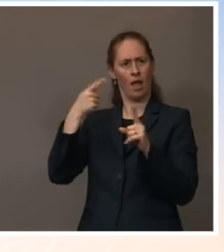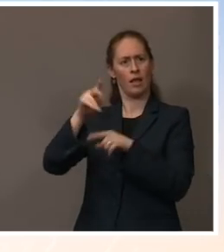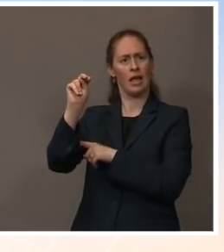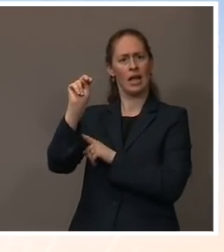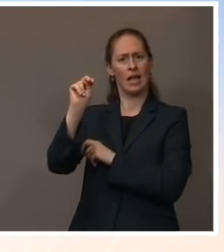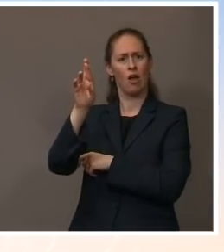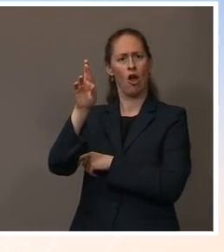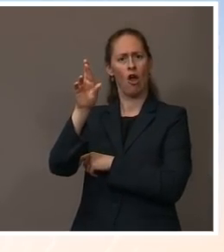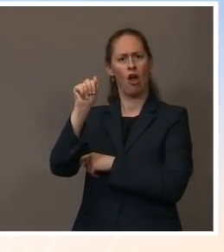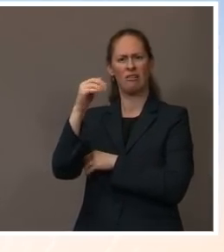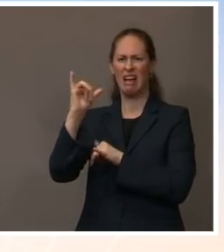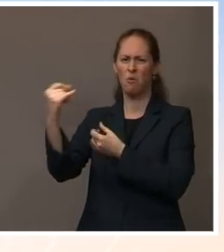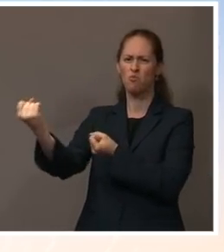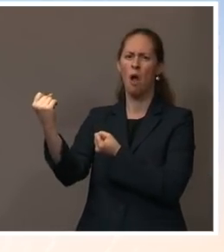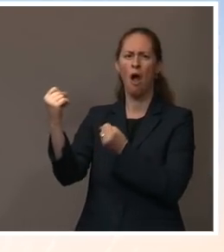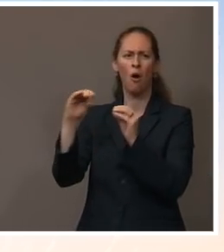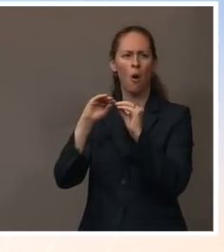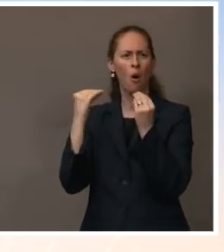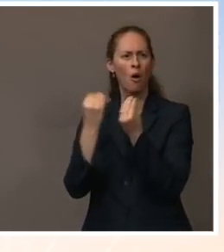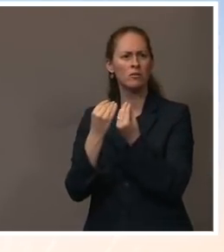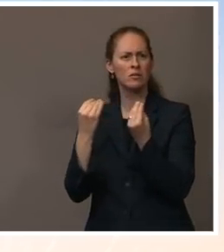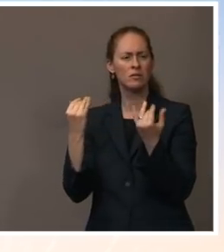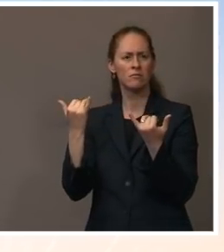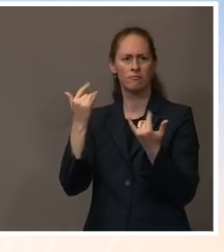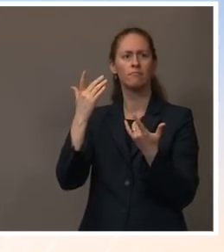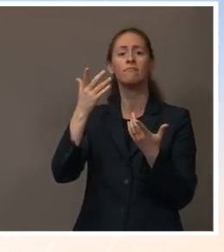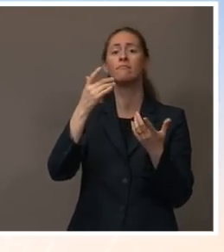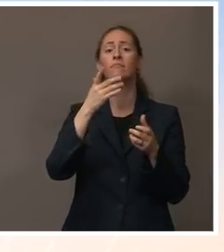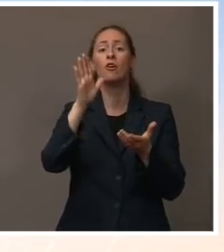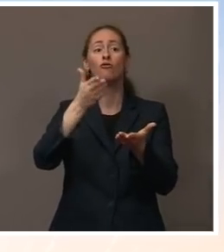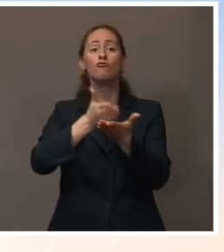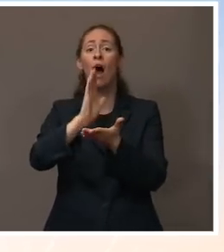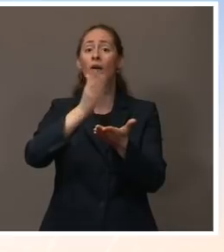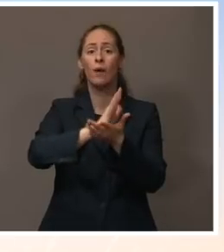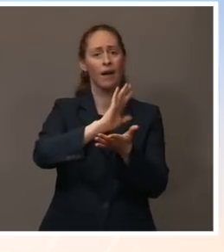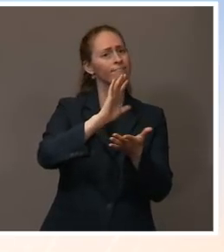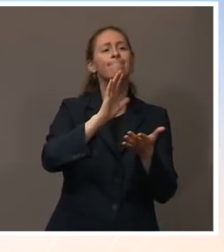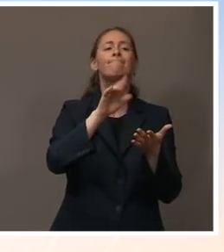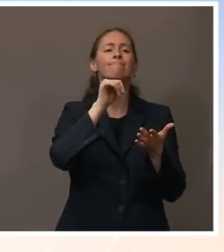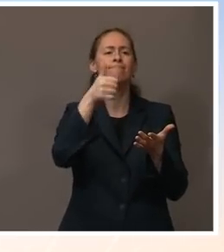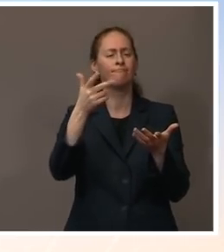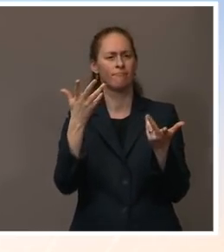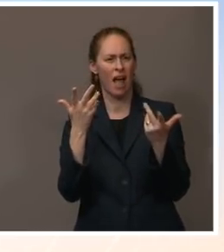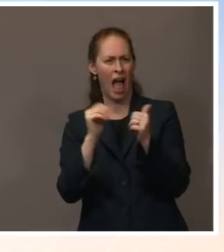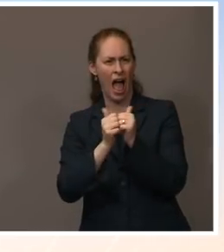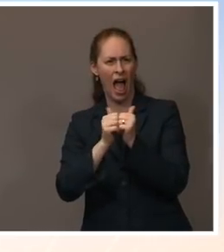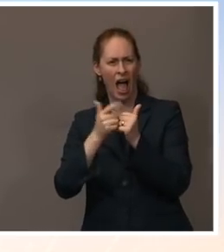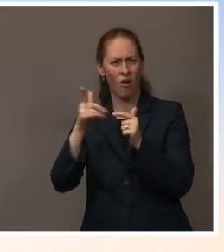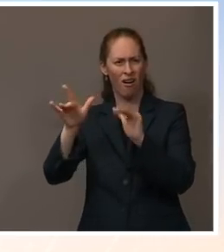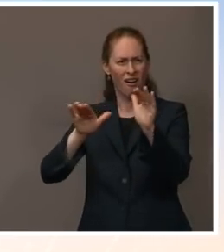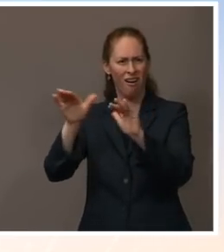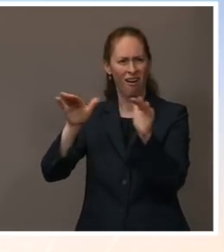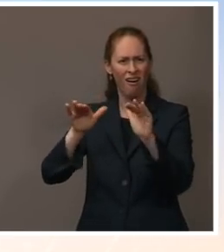What's different now? Where do you think the tide will turn on this? Ms. Psaki: Are you asking me about, like, the politics of now or the --